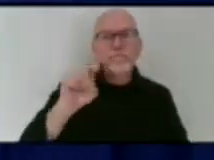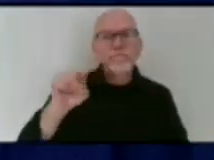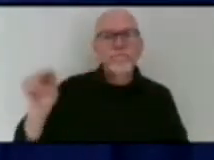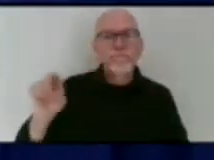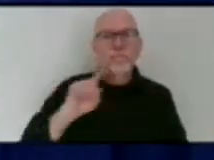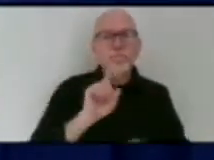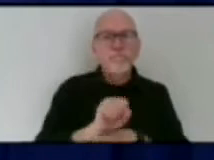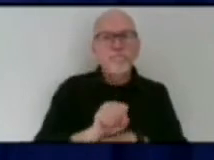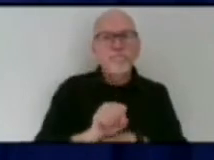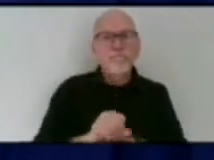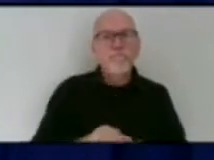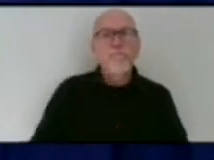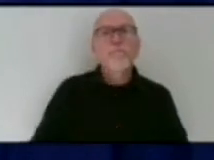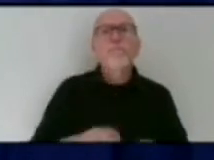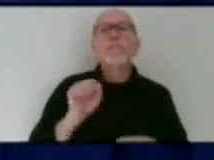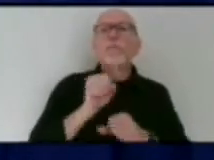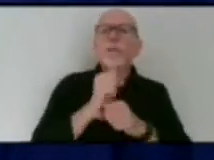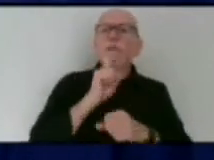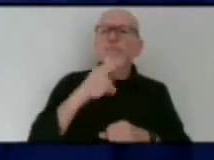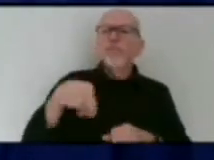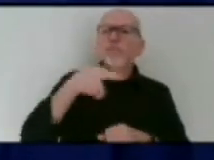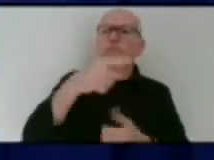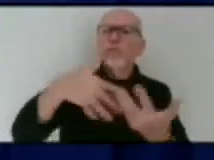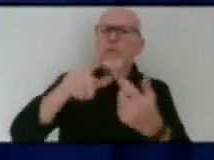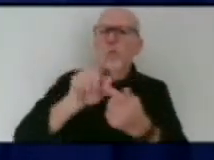individuals socially distanced that they wear their masks when we're